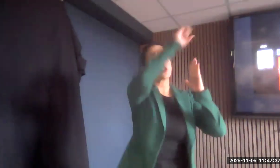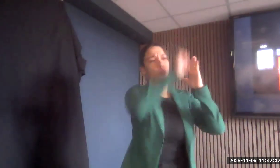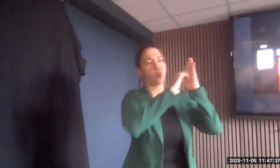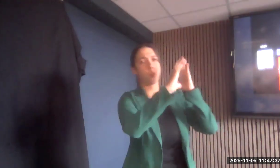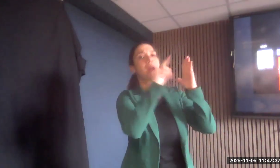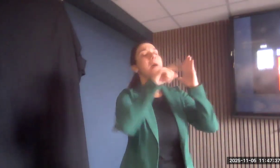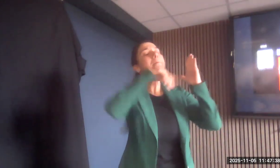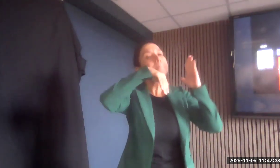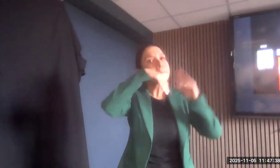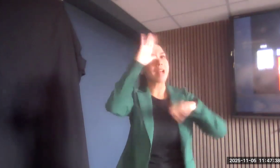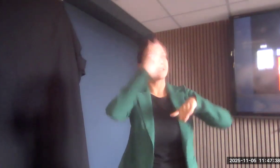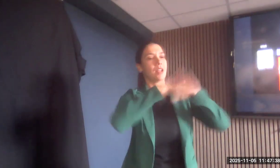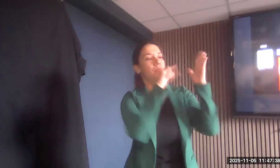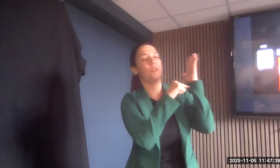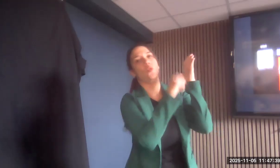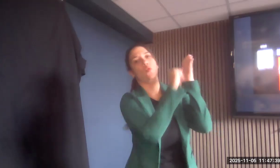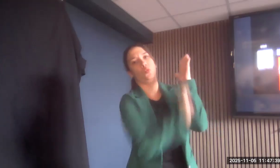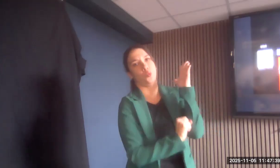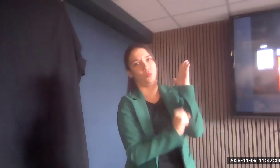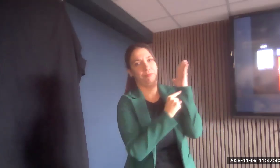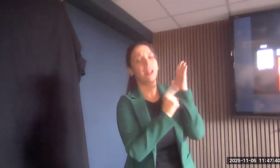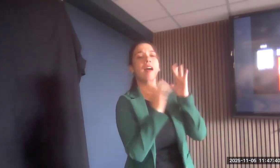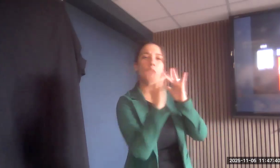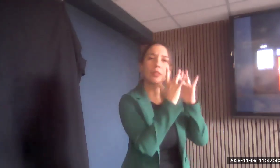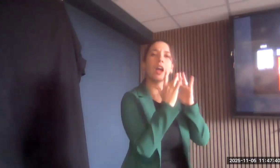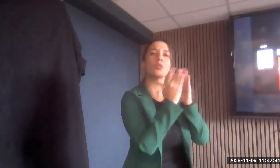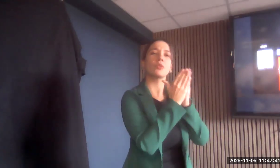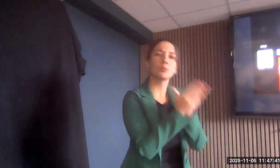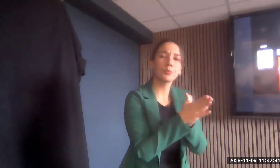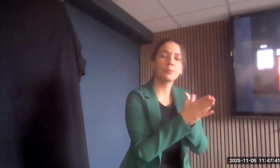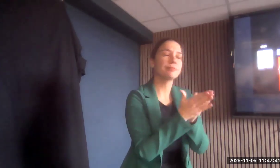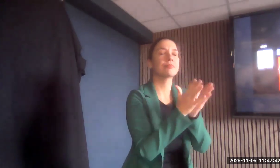So we have to think as well about the scale of Brazil. Brazil's a huge country